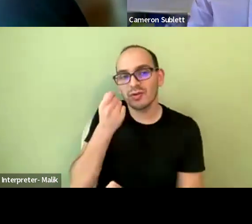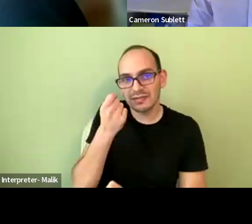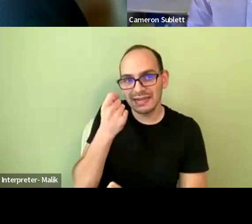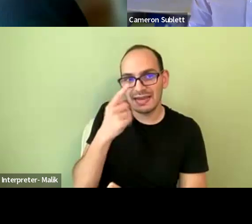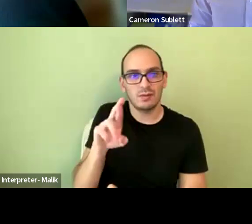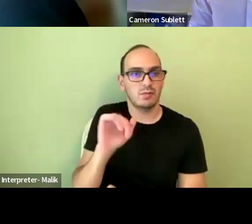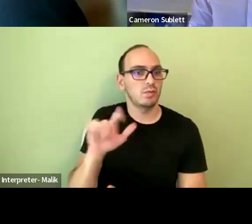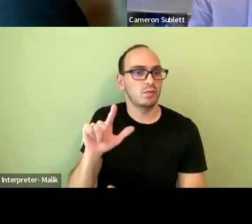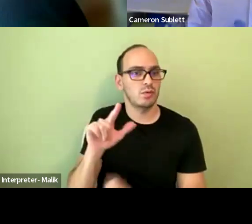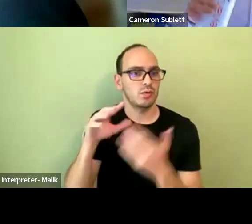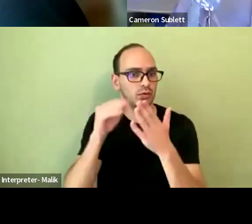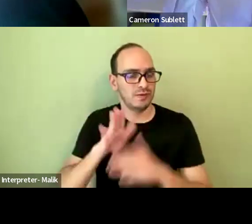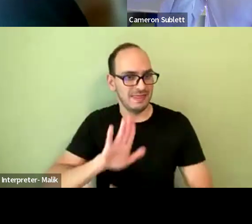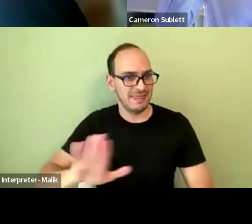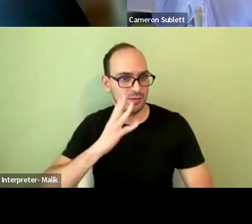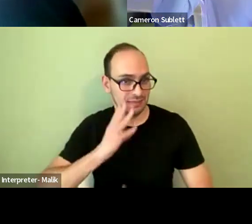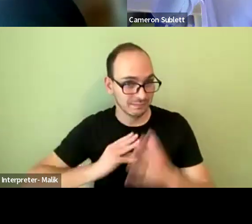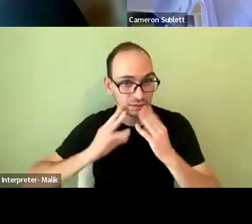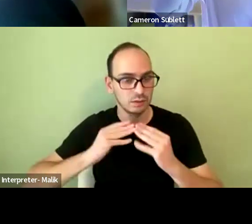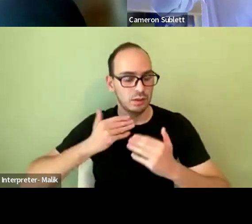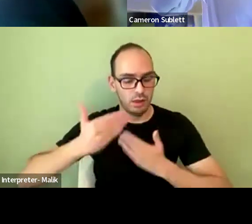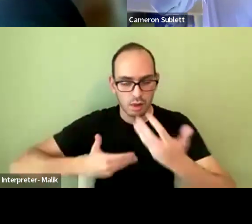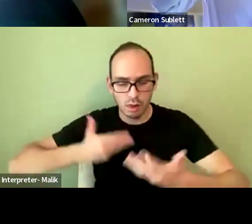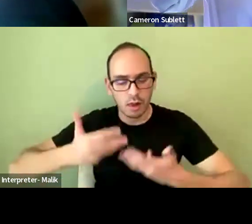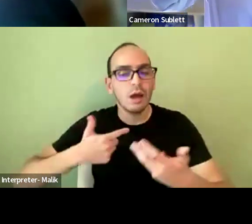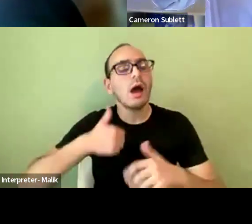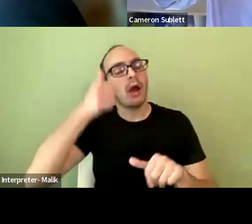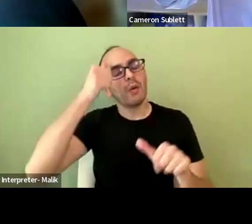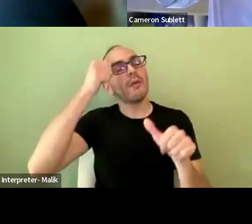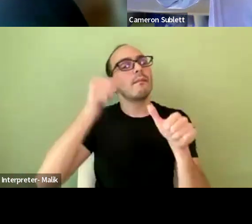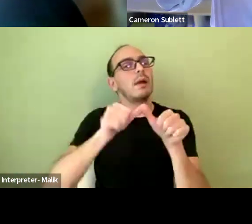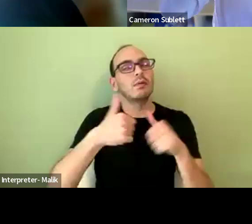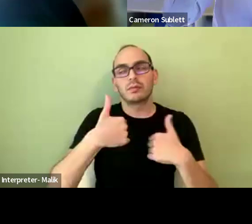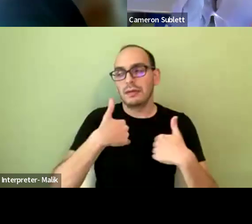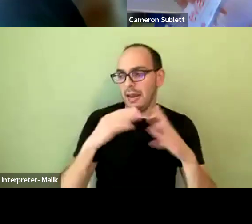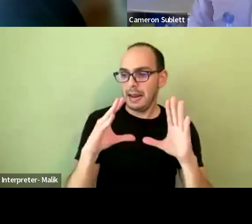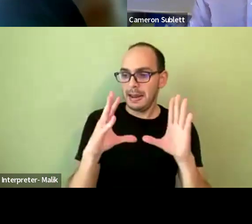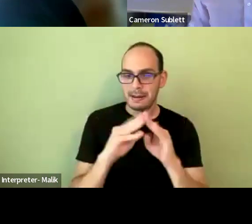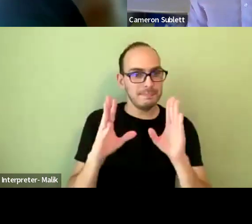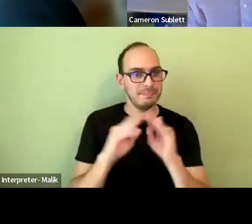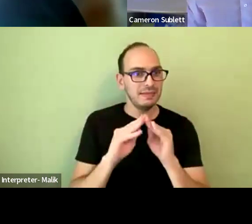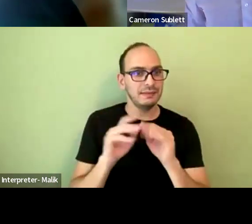students are going through. I remember when we had a meeting in the Turnpike program with